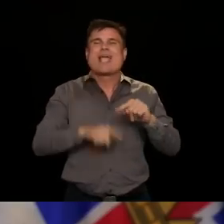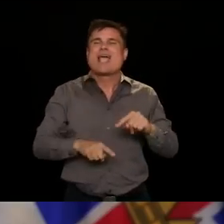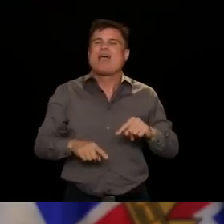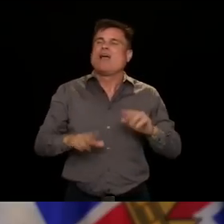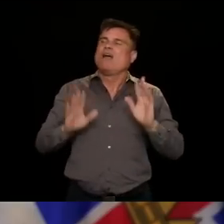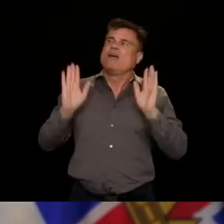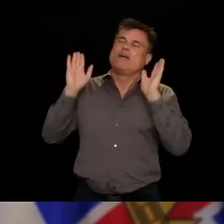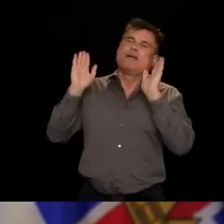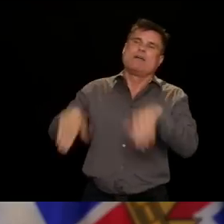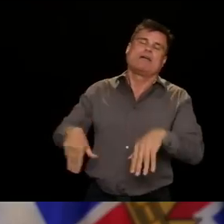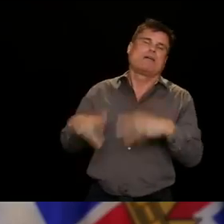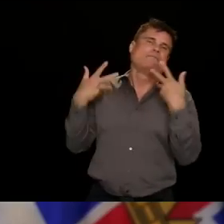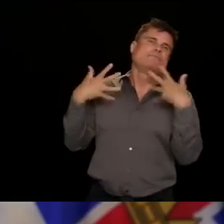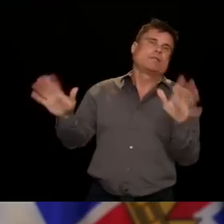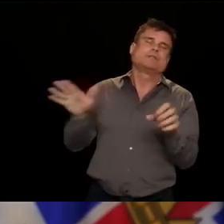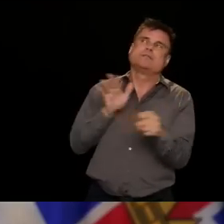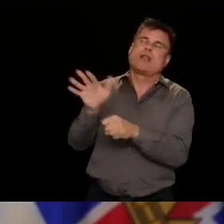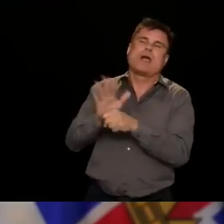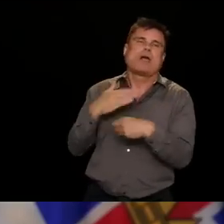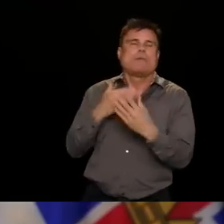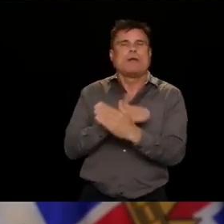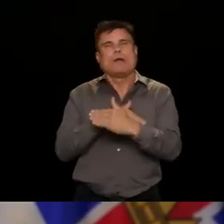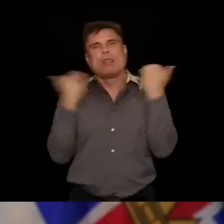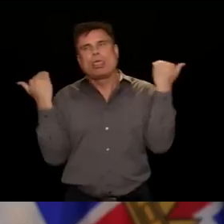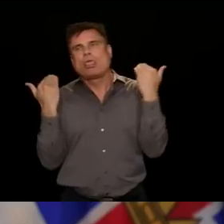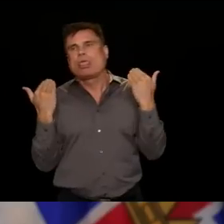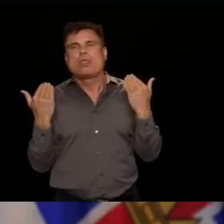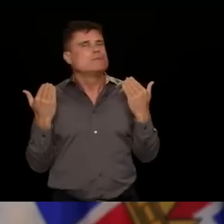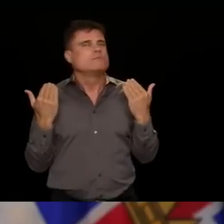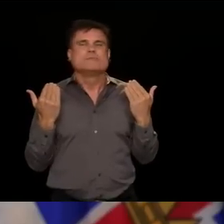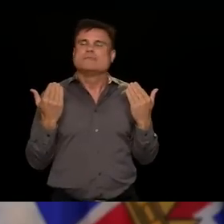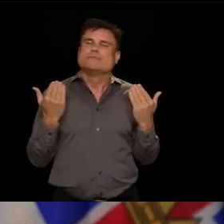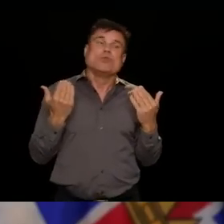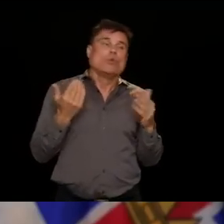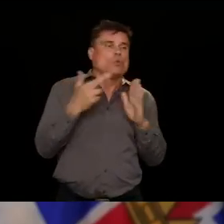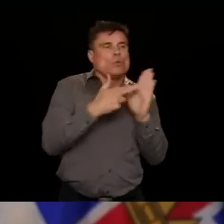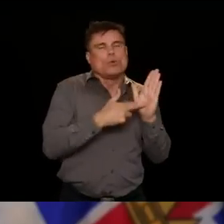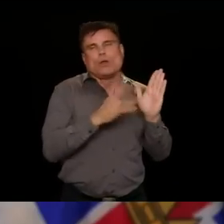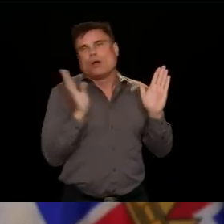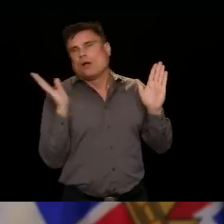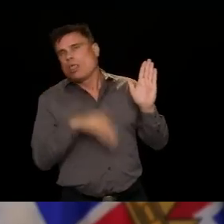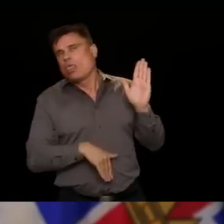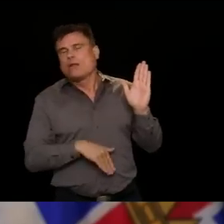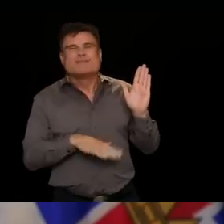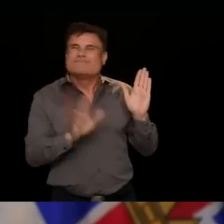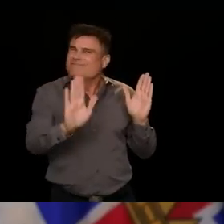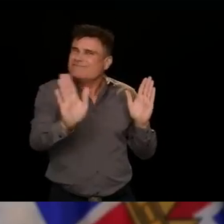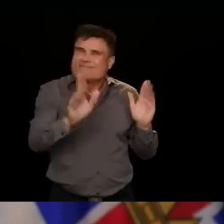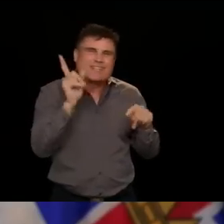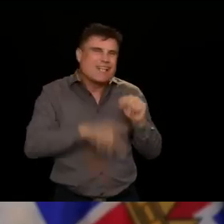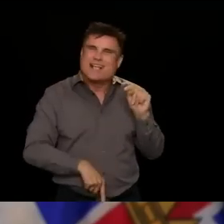We're in a good place in that we have had success in that,